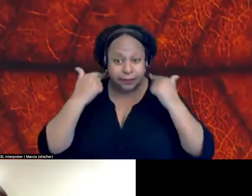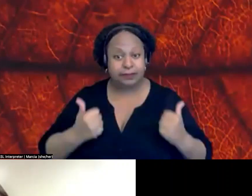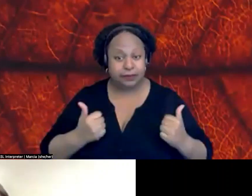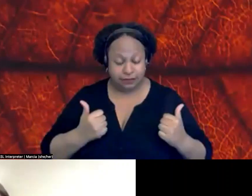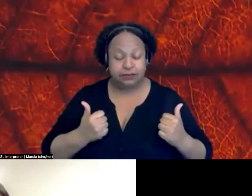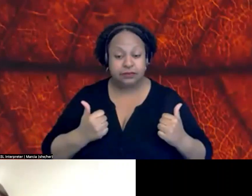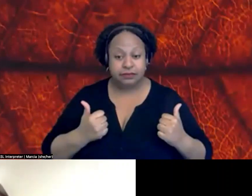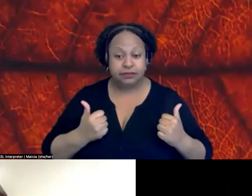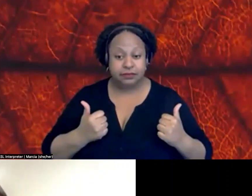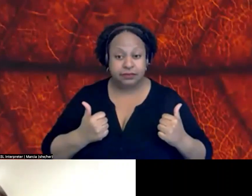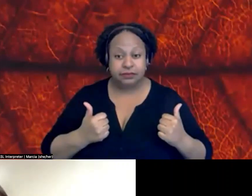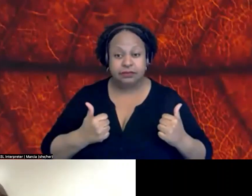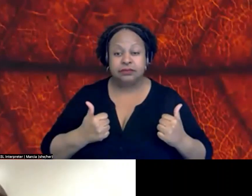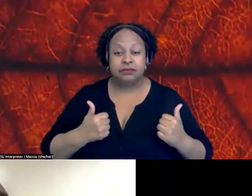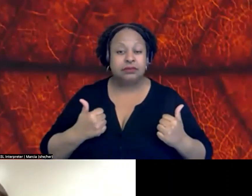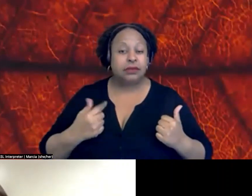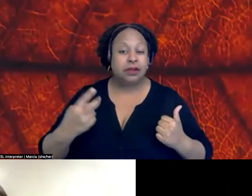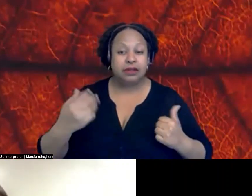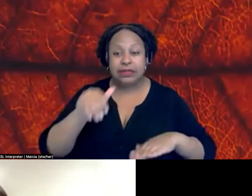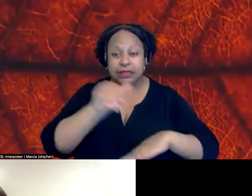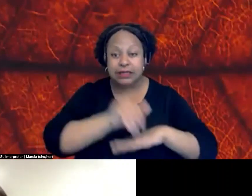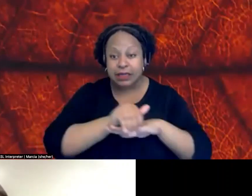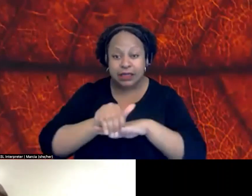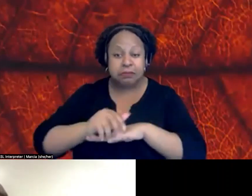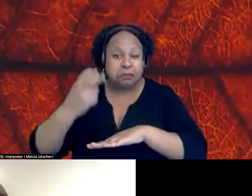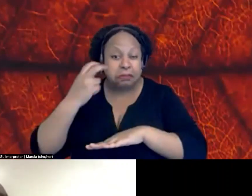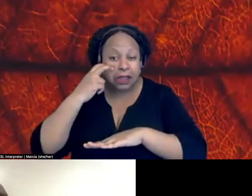night blindness, vision loss, and vestibular issues.